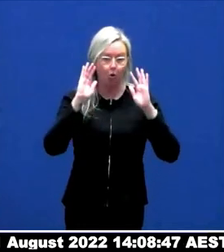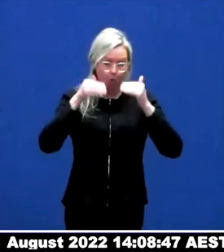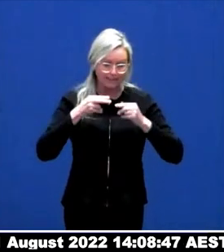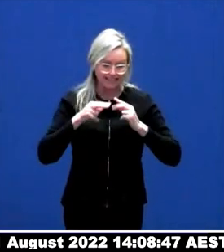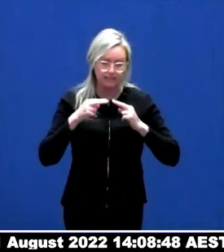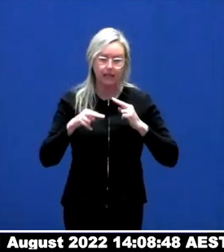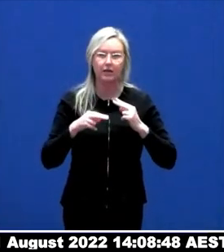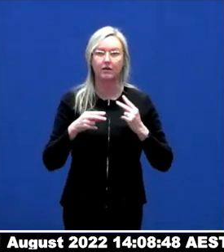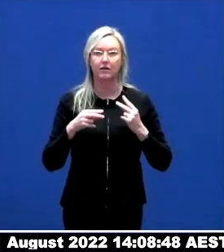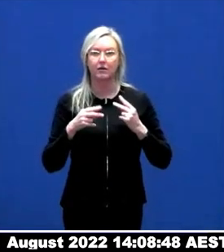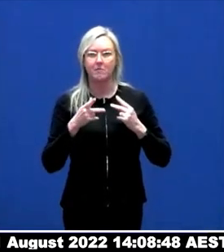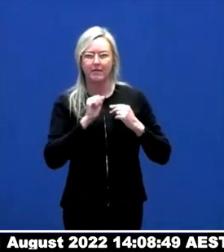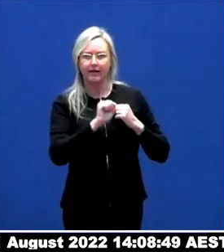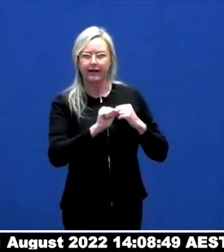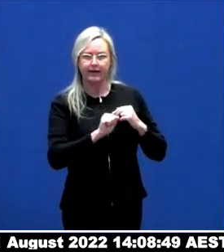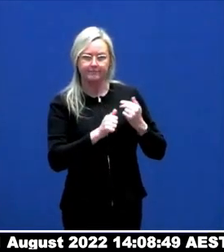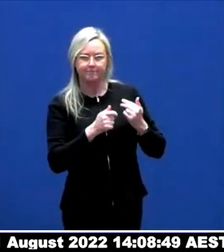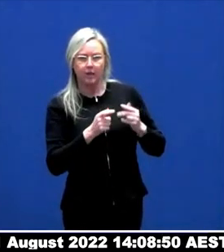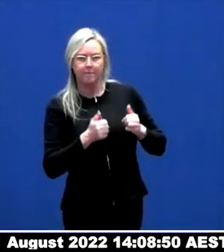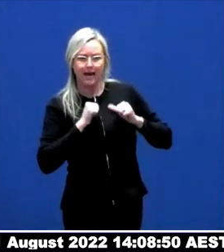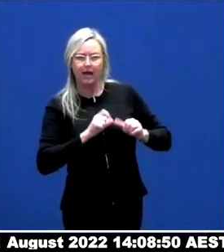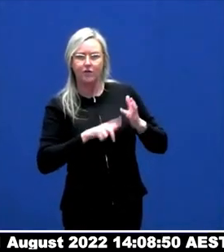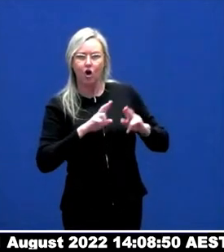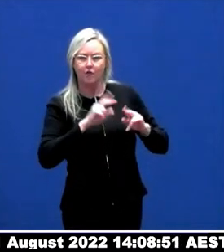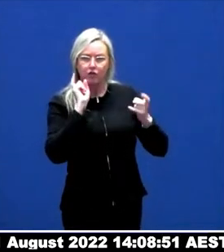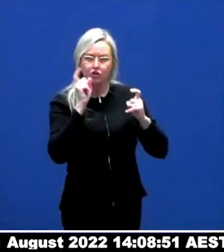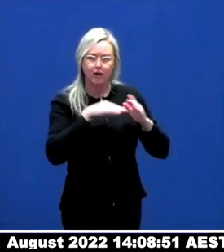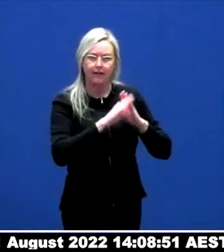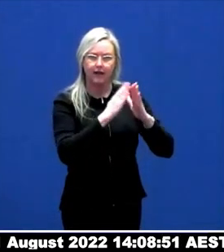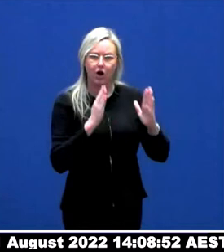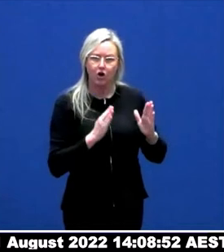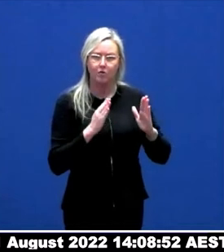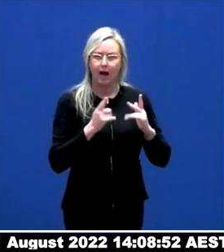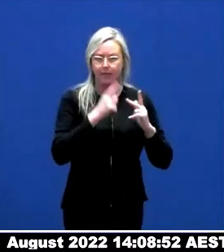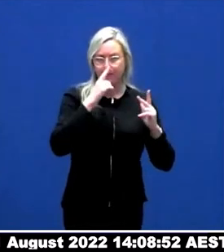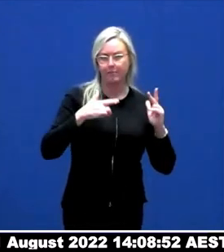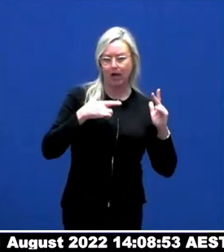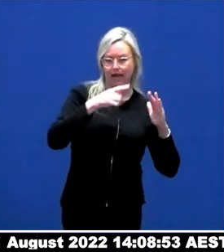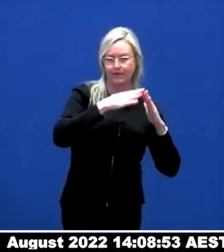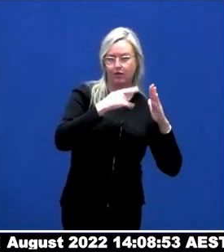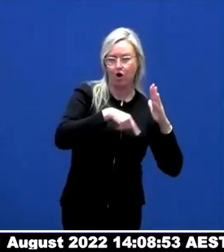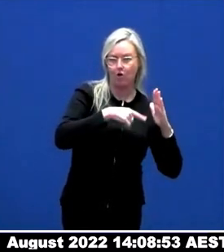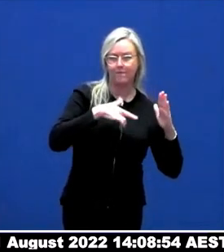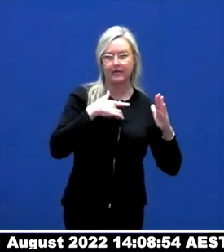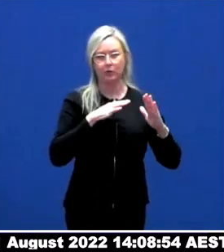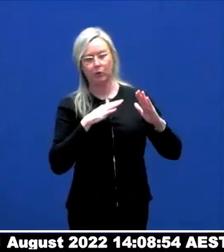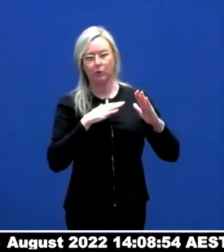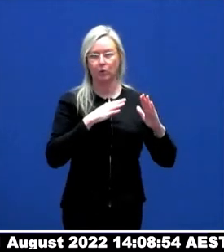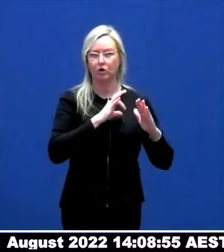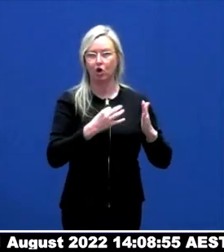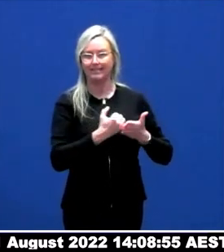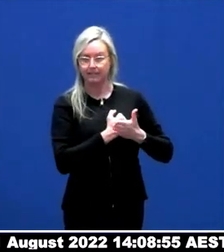concern in the home, making the family members feel unsafe, they may decide that